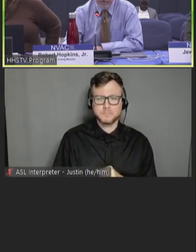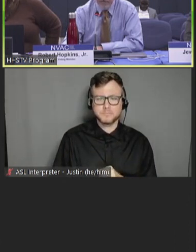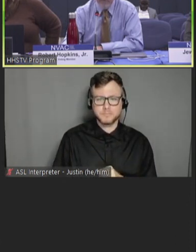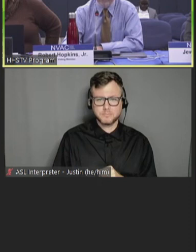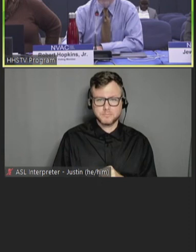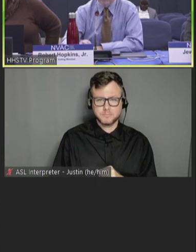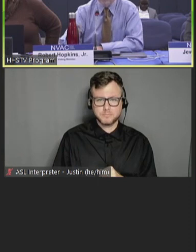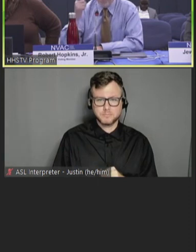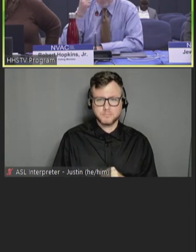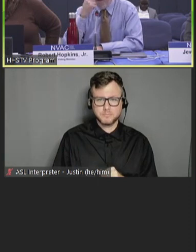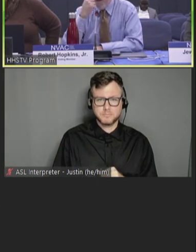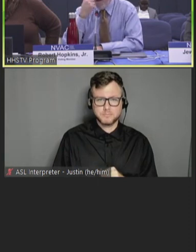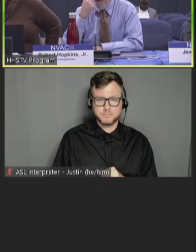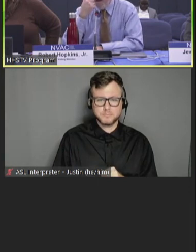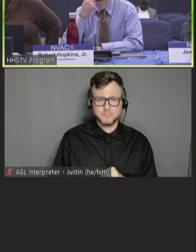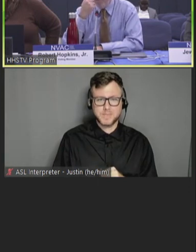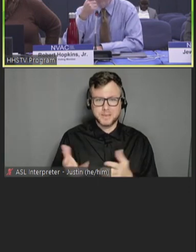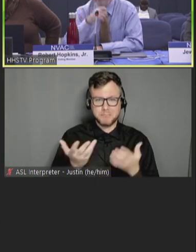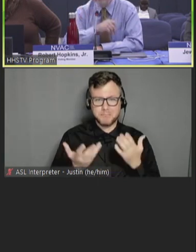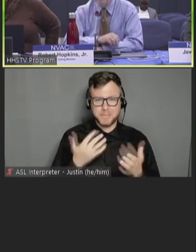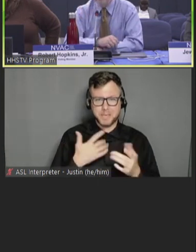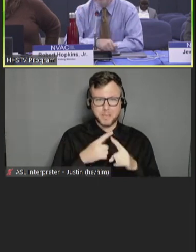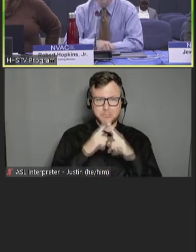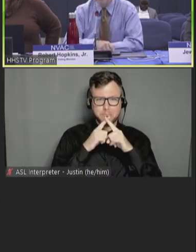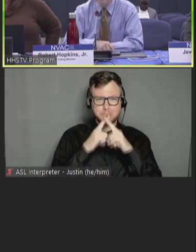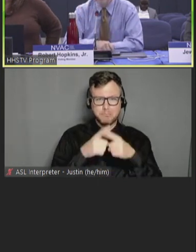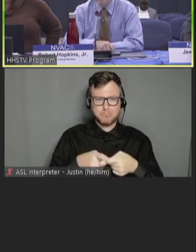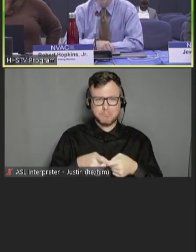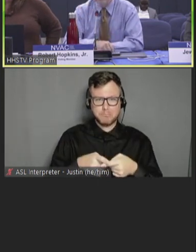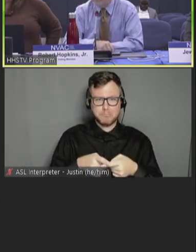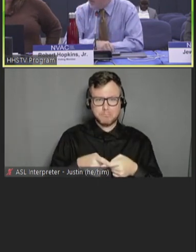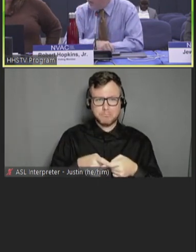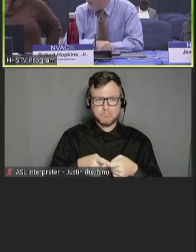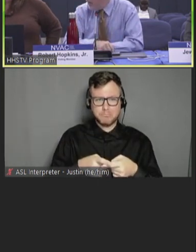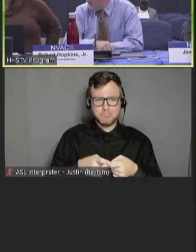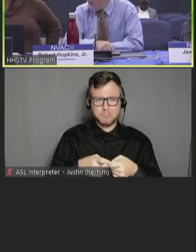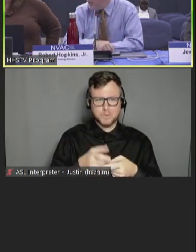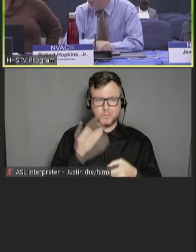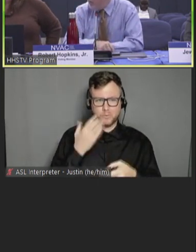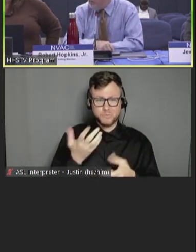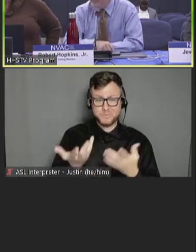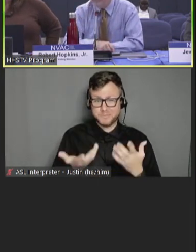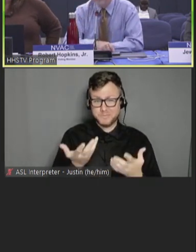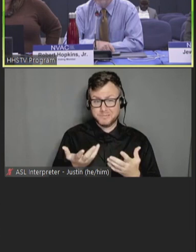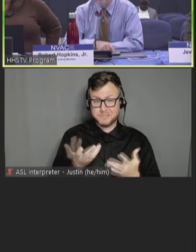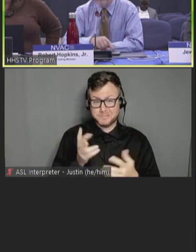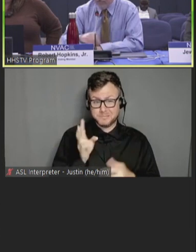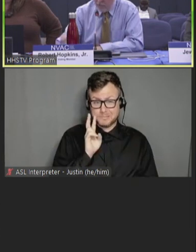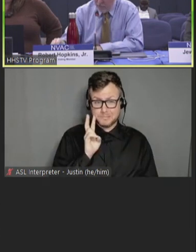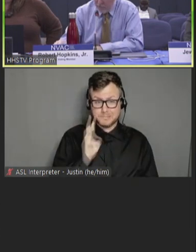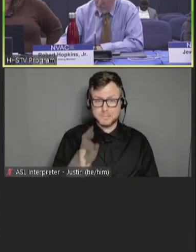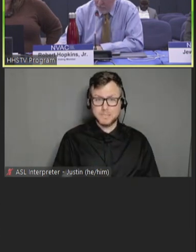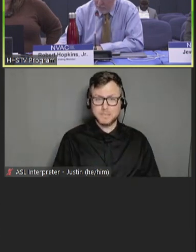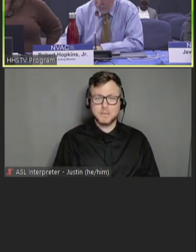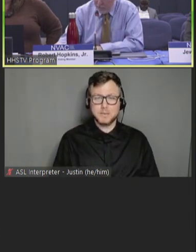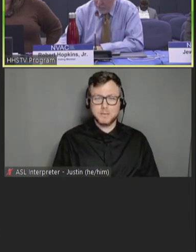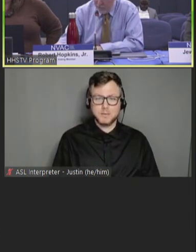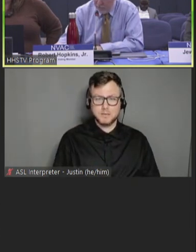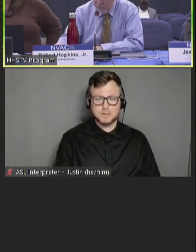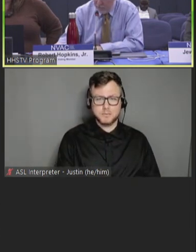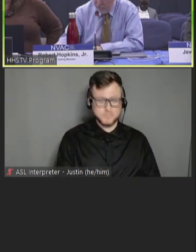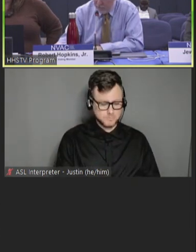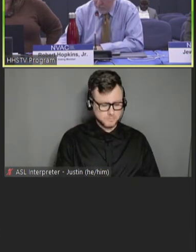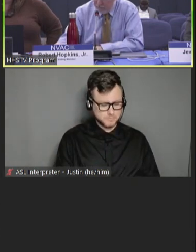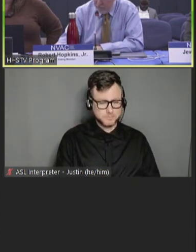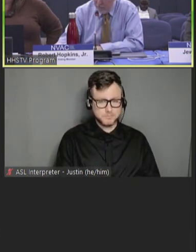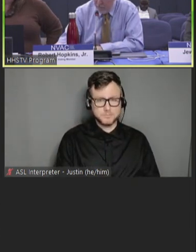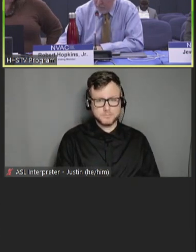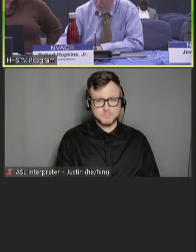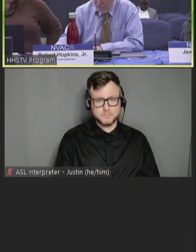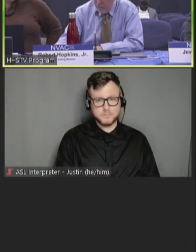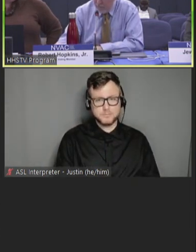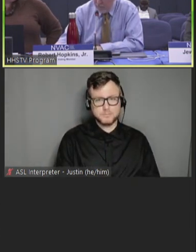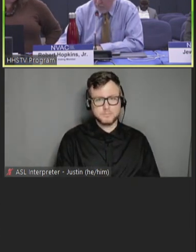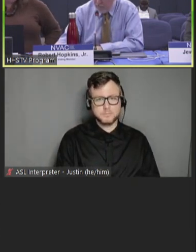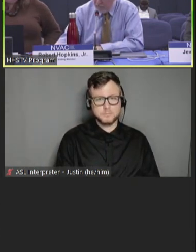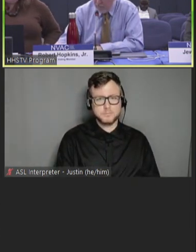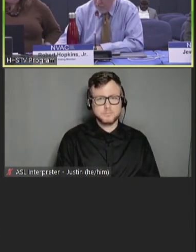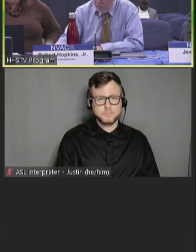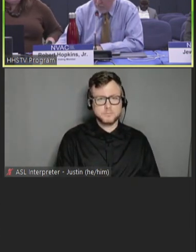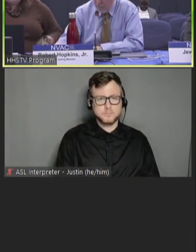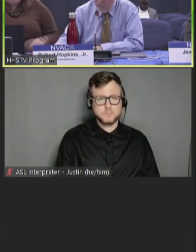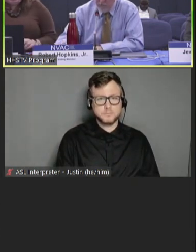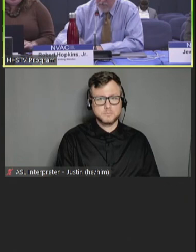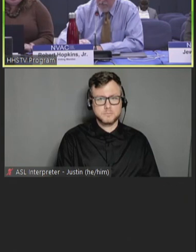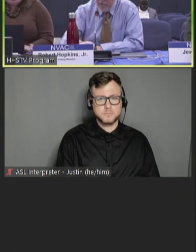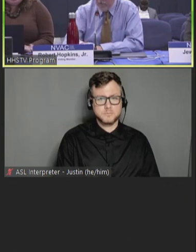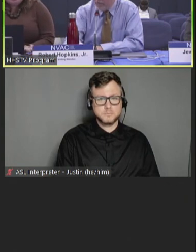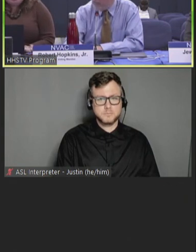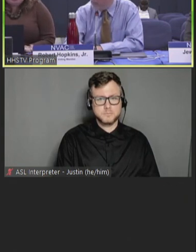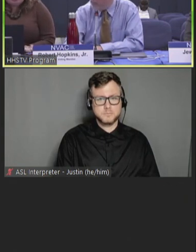Theresa Wrangham: